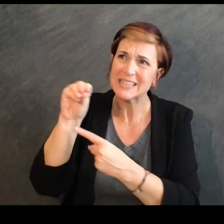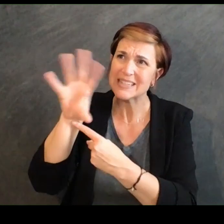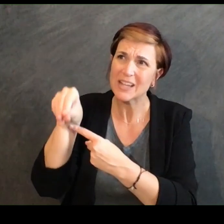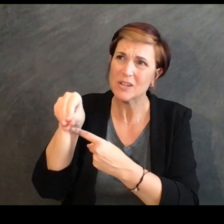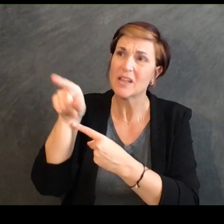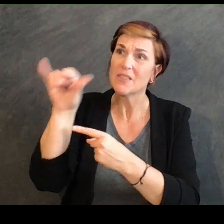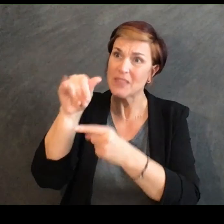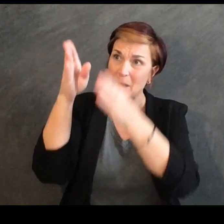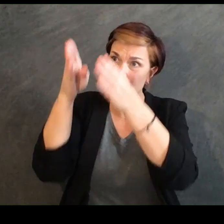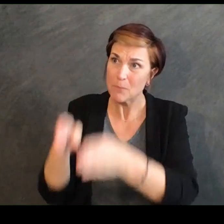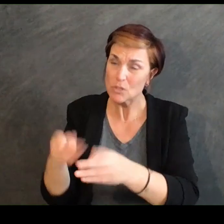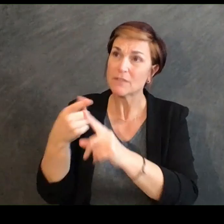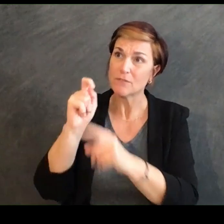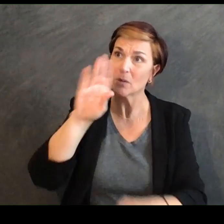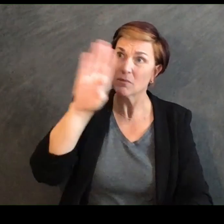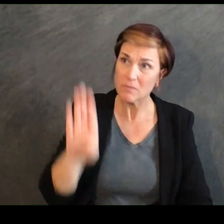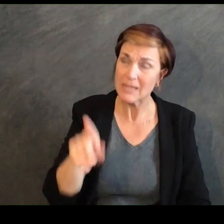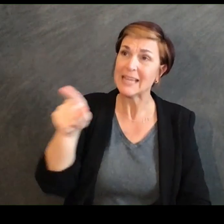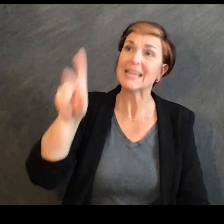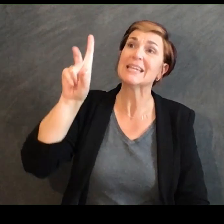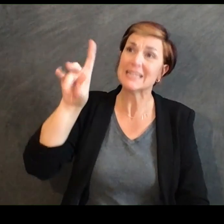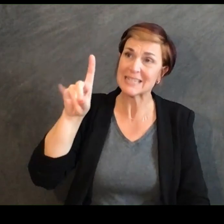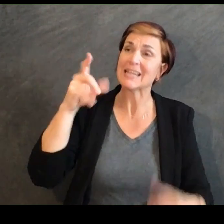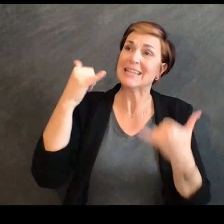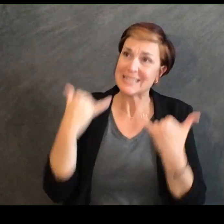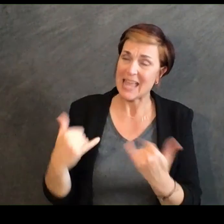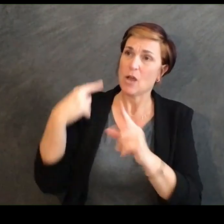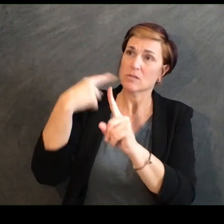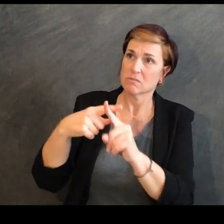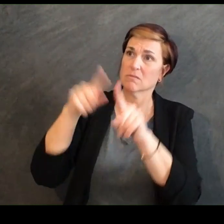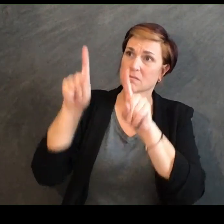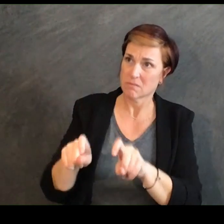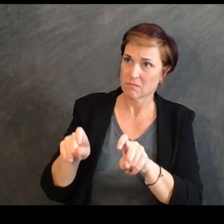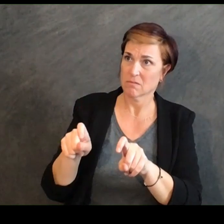Brazil at mar-a-lago how is that different well I'll tell you first of